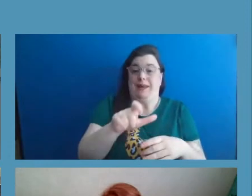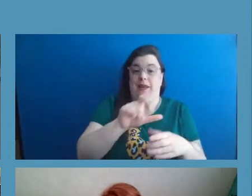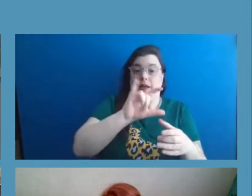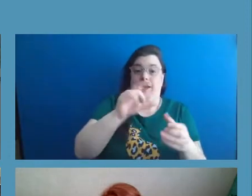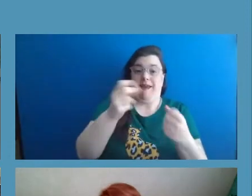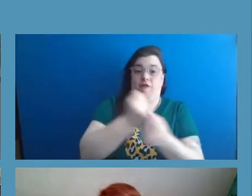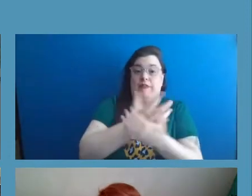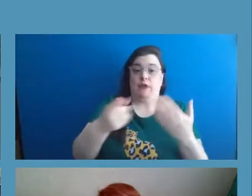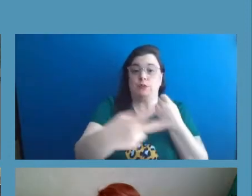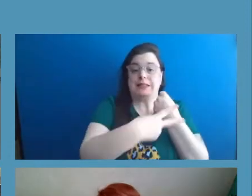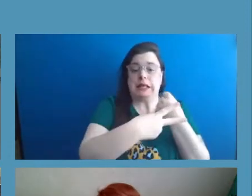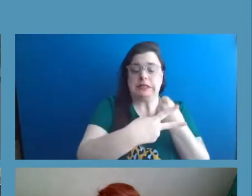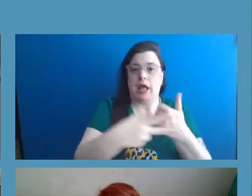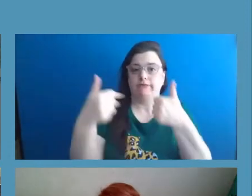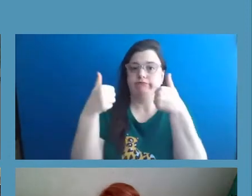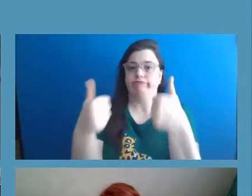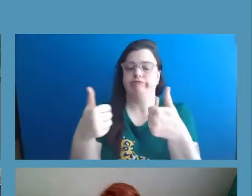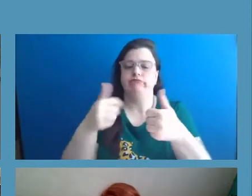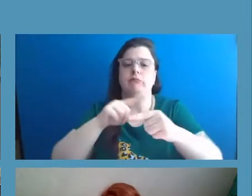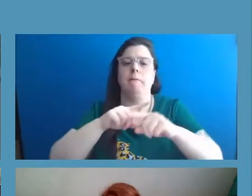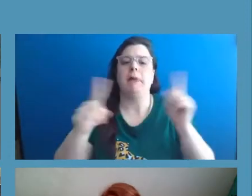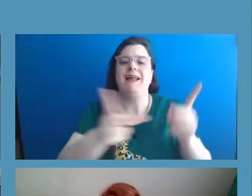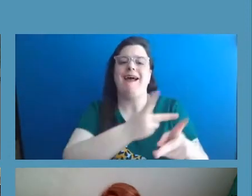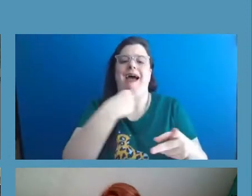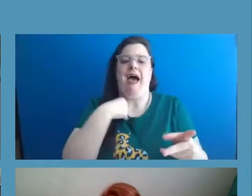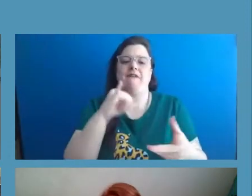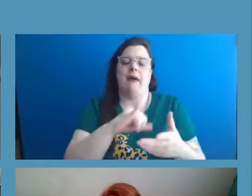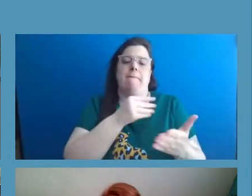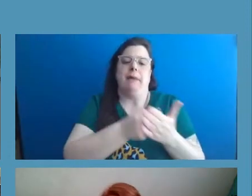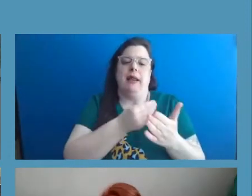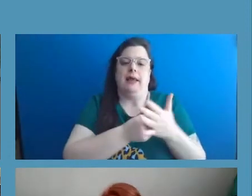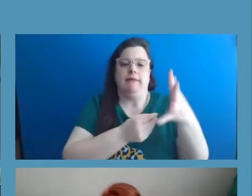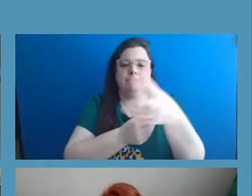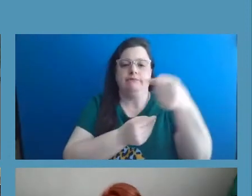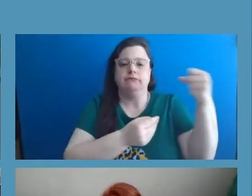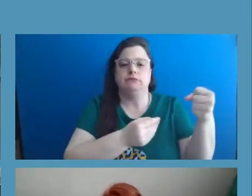when you look for it. And if you do not need everything that you saved, that is great but